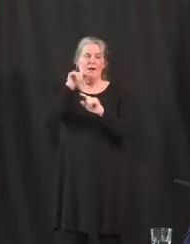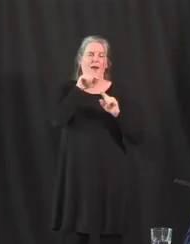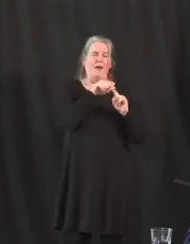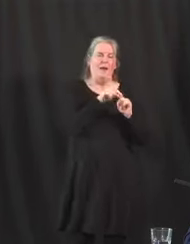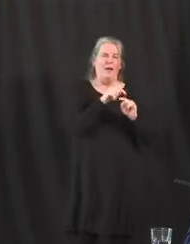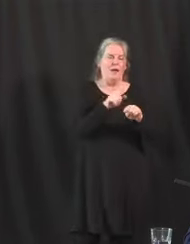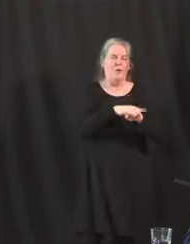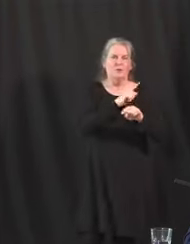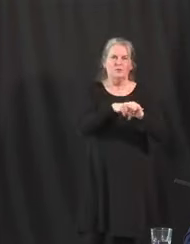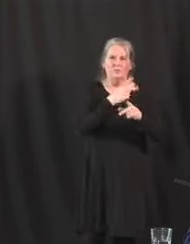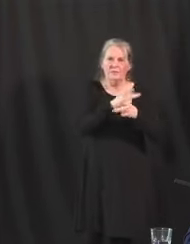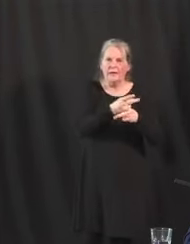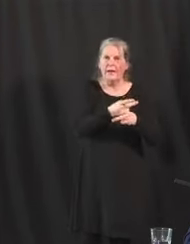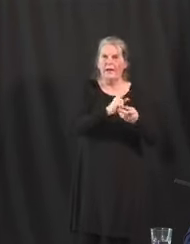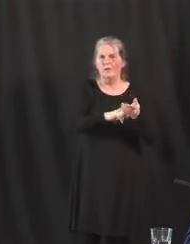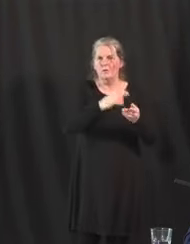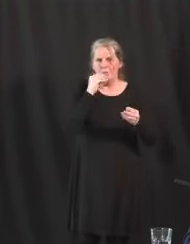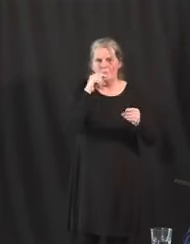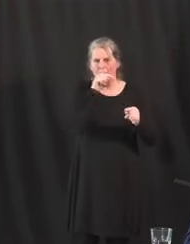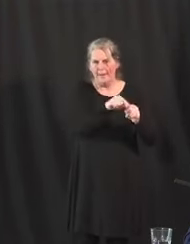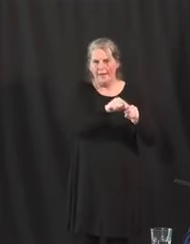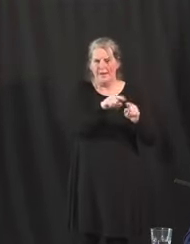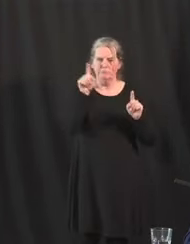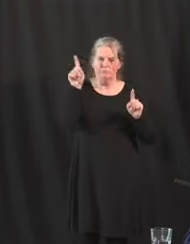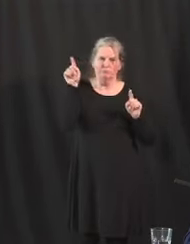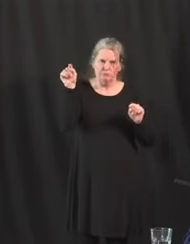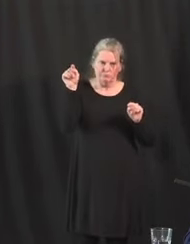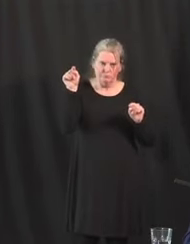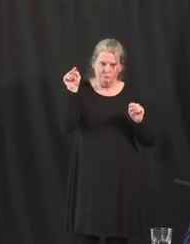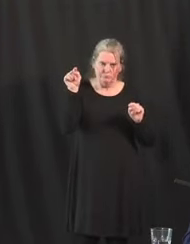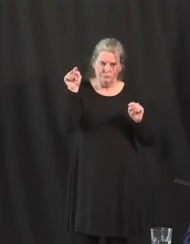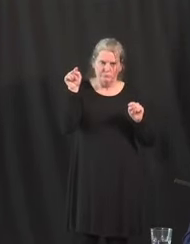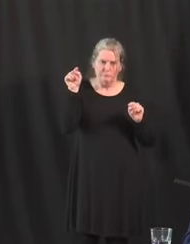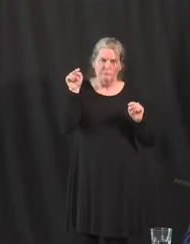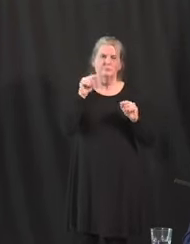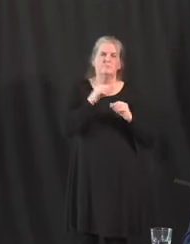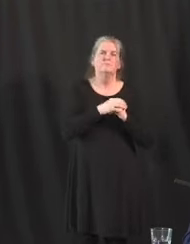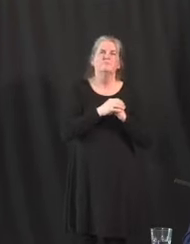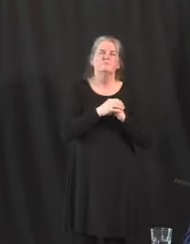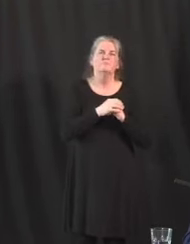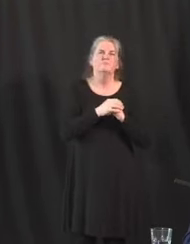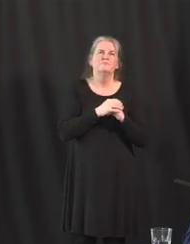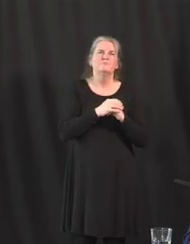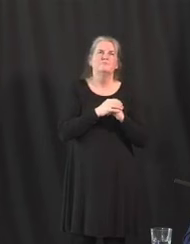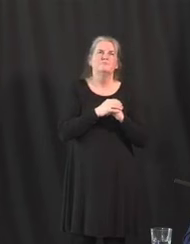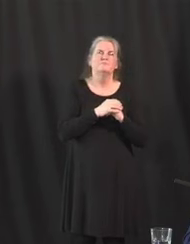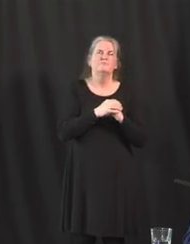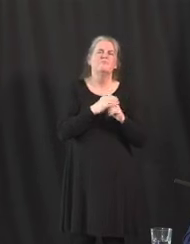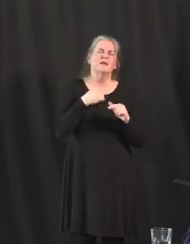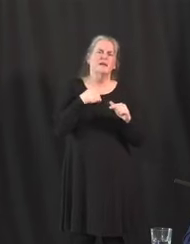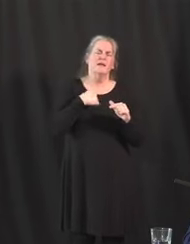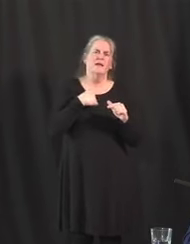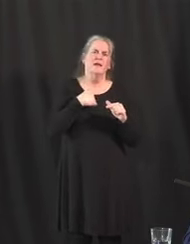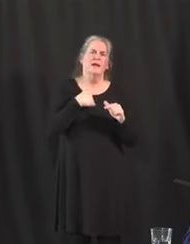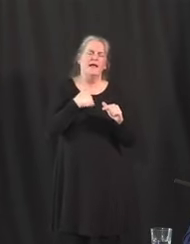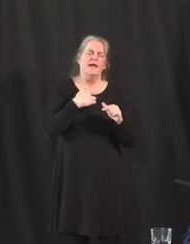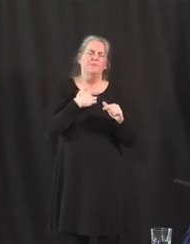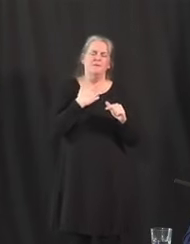TO TEST WITH LOWER THRESHOLDS IN THOSE AREAS. I THINK IT'S REALLY IMPORTANT AGAIN TO DISTINGUISH OUR